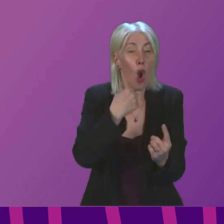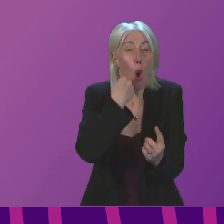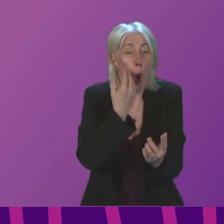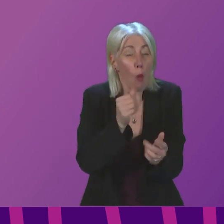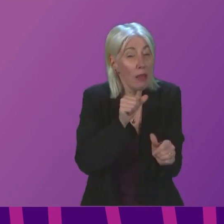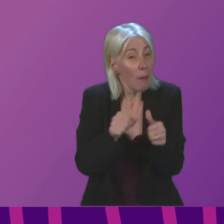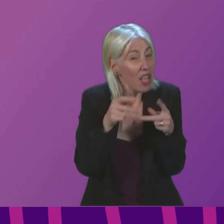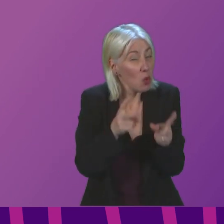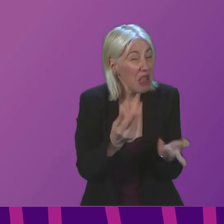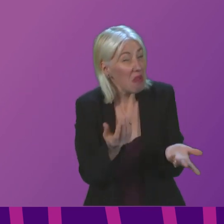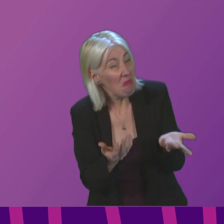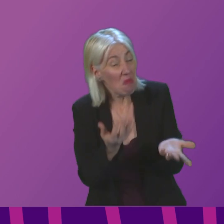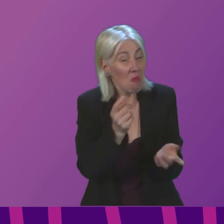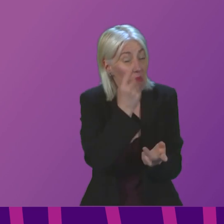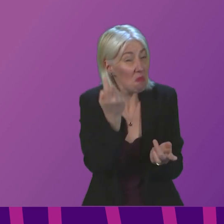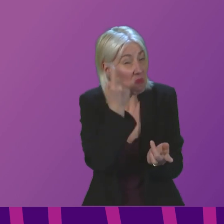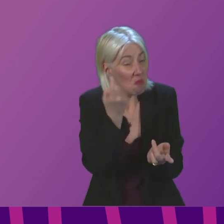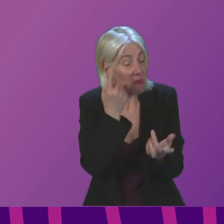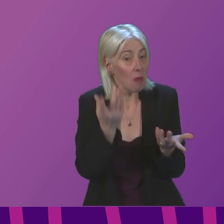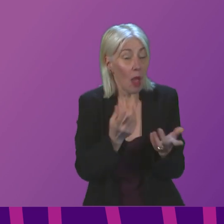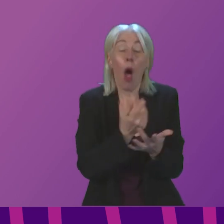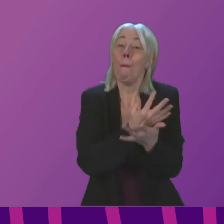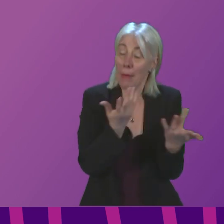punishment for people. It will be in many, many cases.